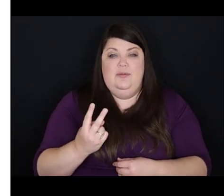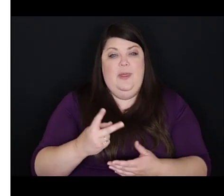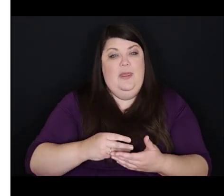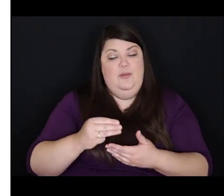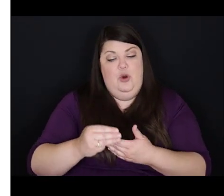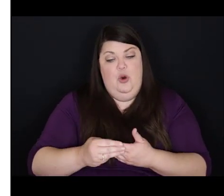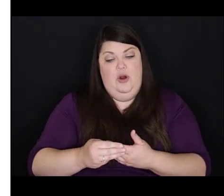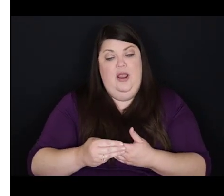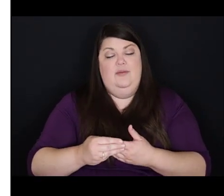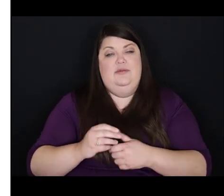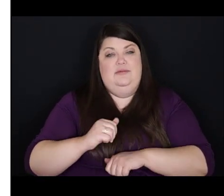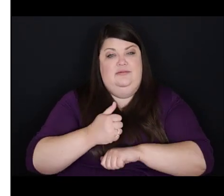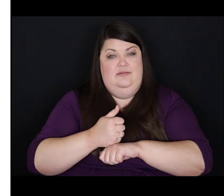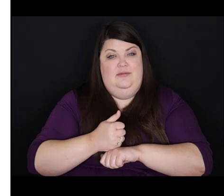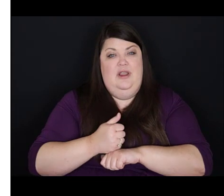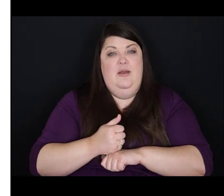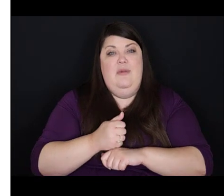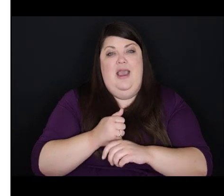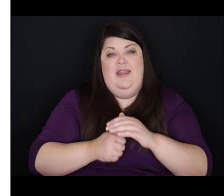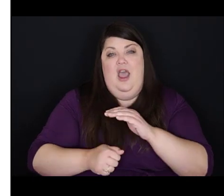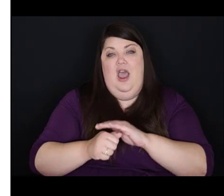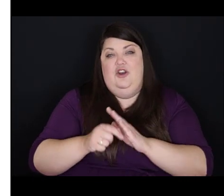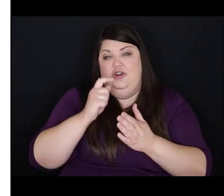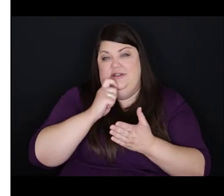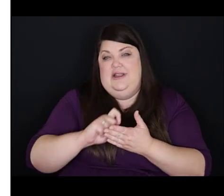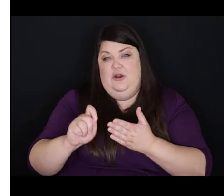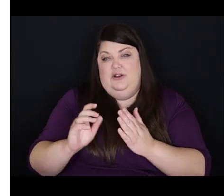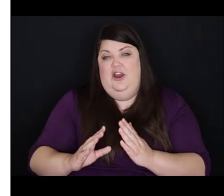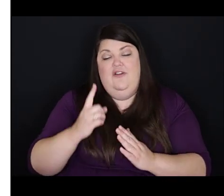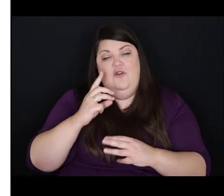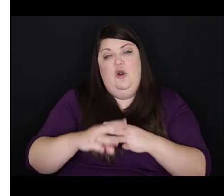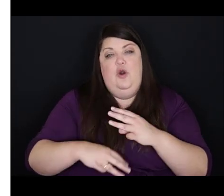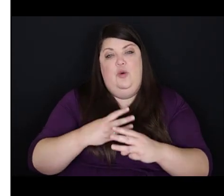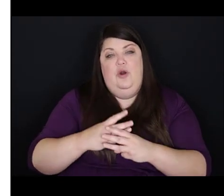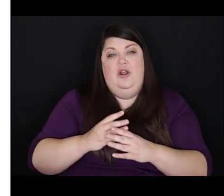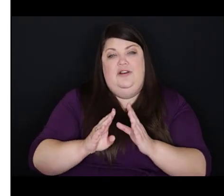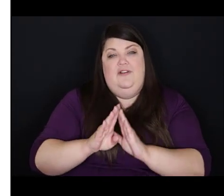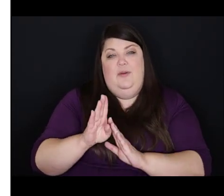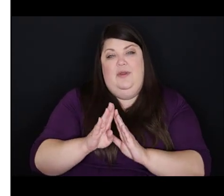carried out by the Under Secretary for Rural Development of the Department of Agriculture;